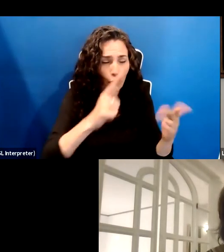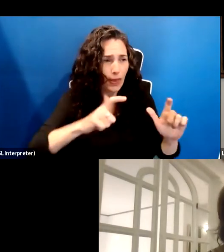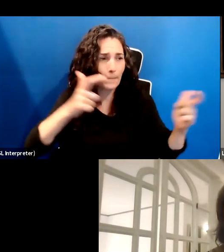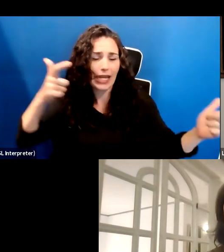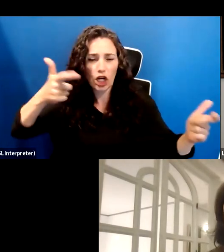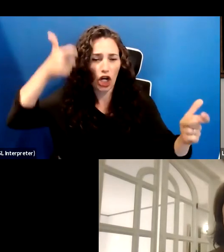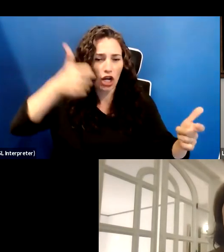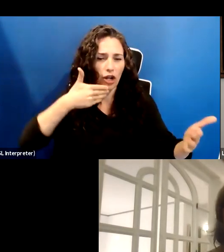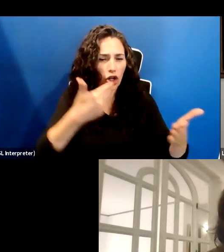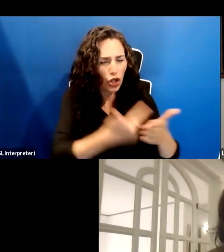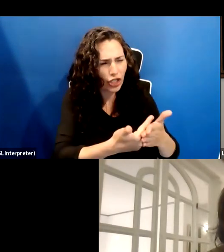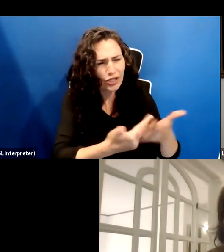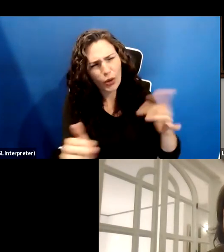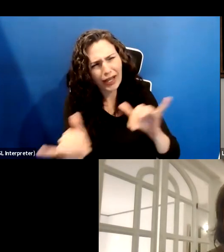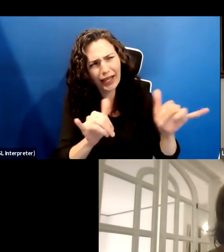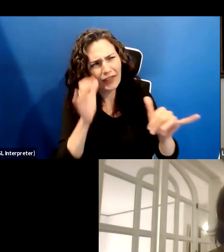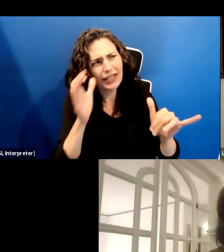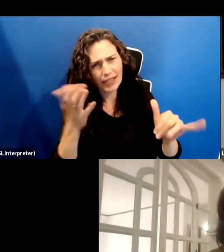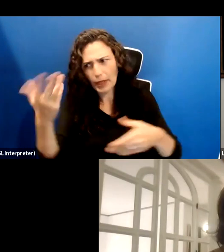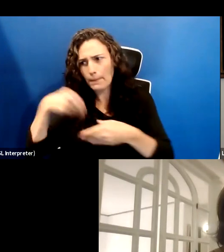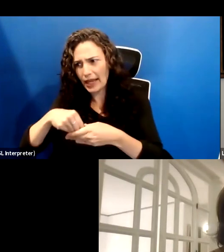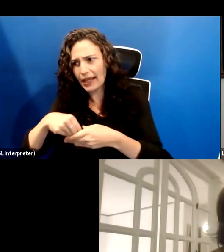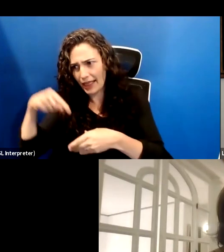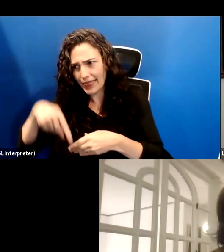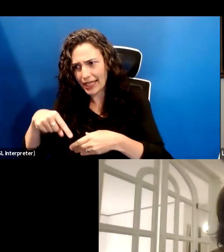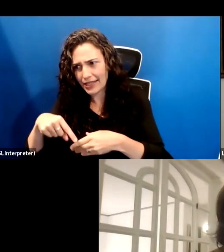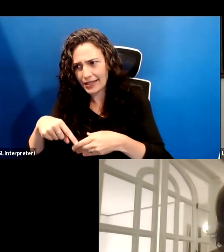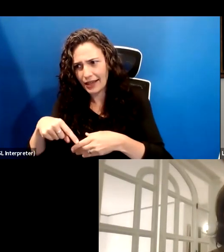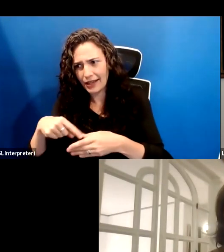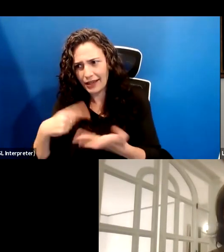And so, - Yeah. So in that way, I really, you know,